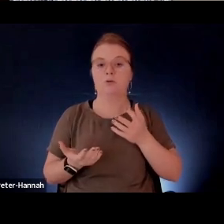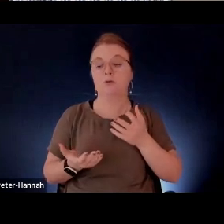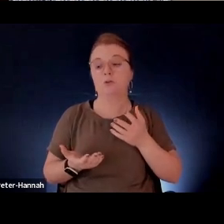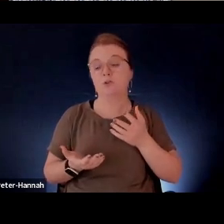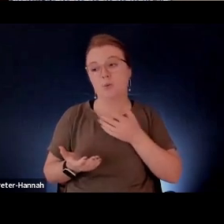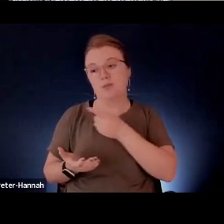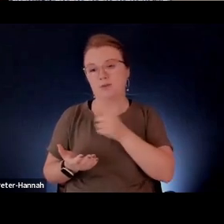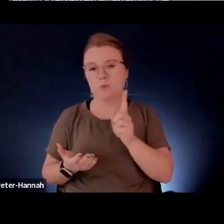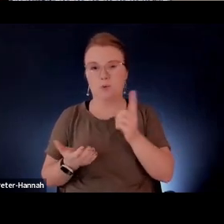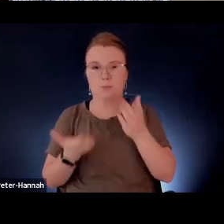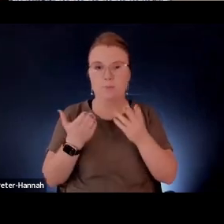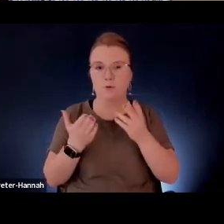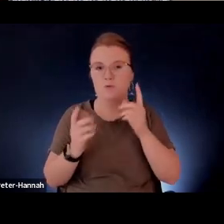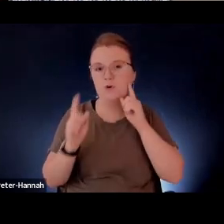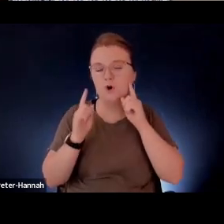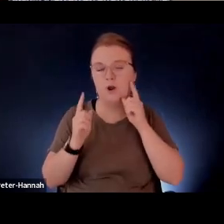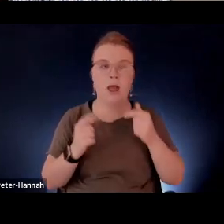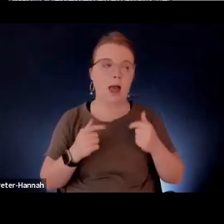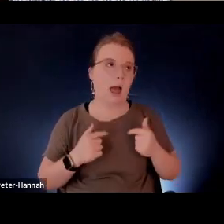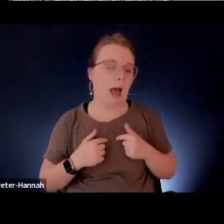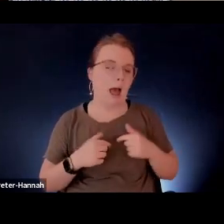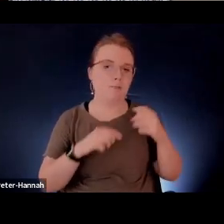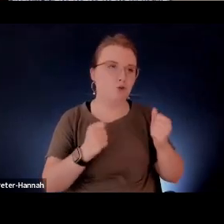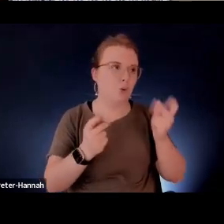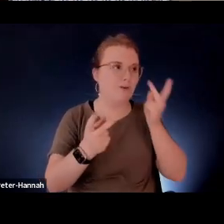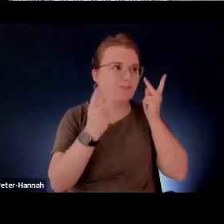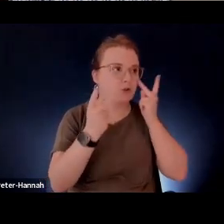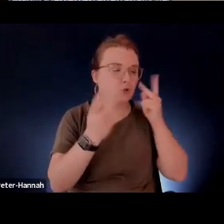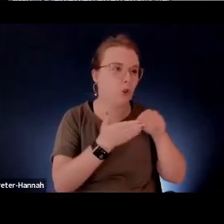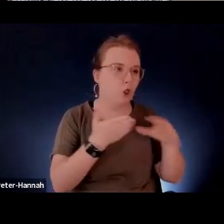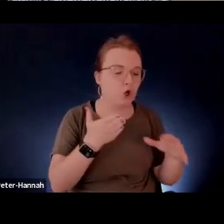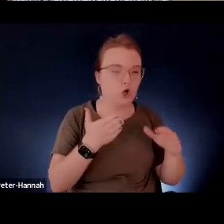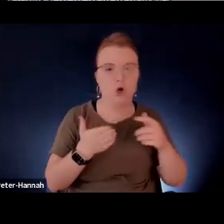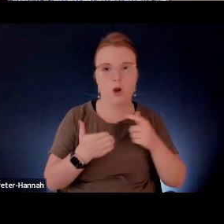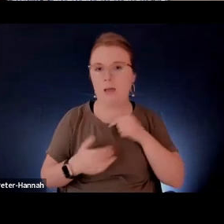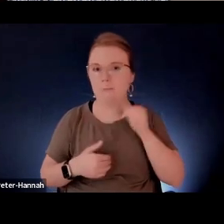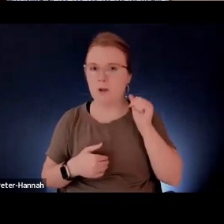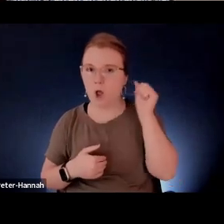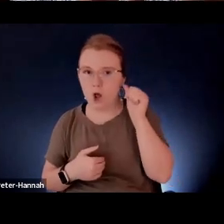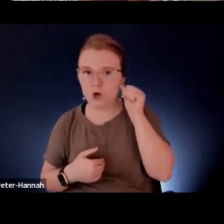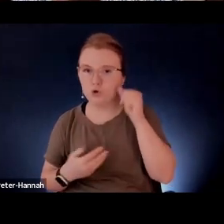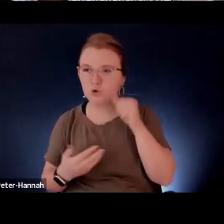"I'm a visual learner, I'm an auditory learner, or I'm a kinesthetic learner." Whoever you perceive